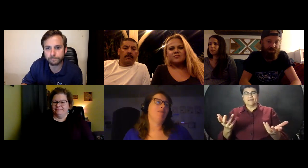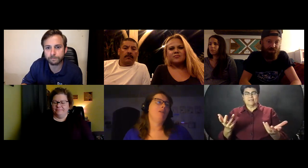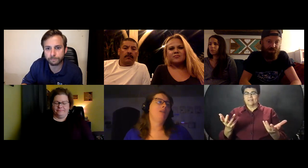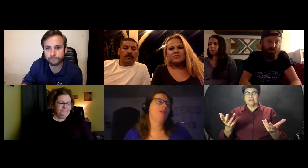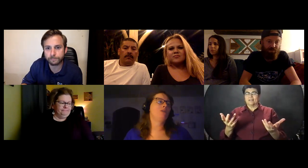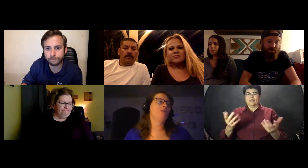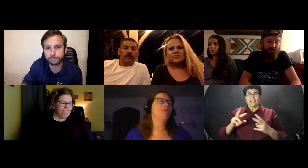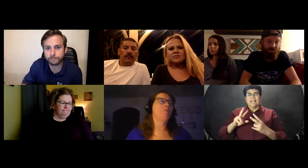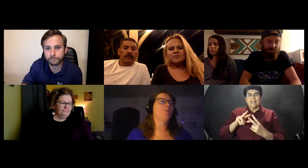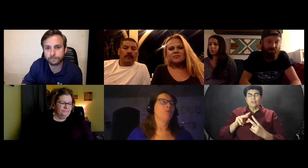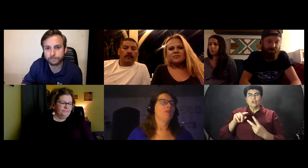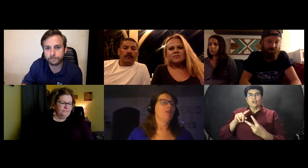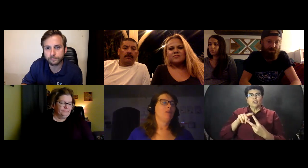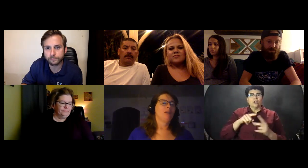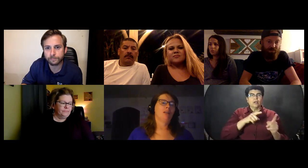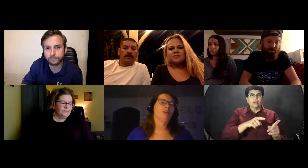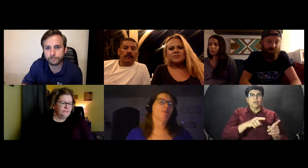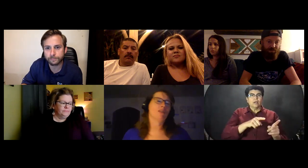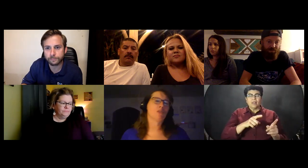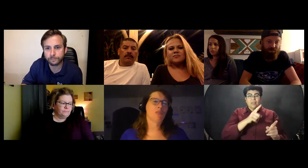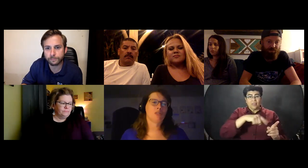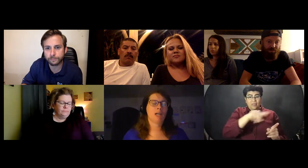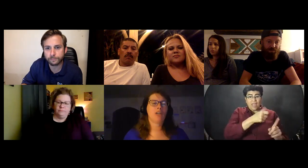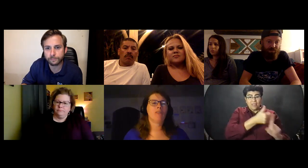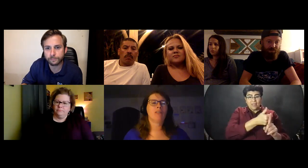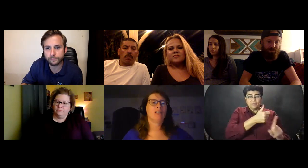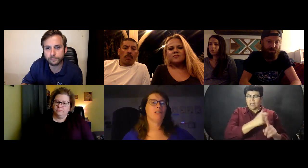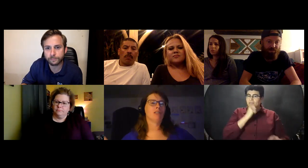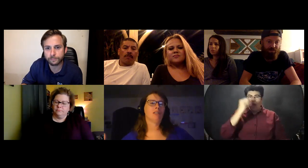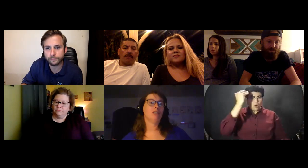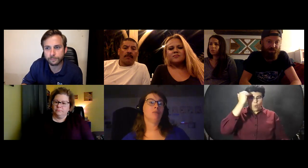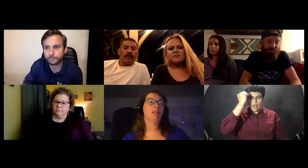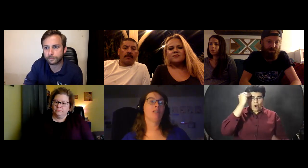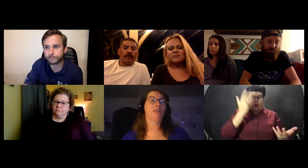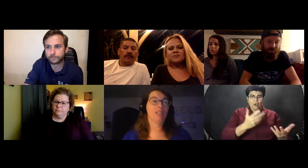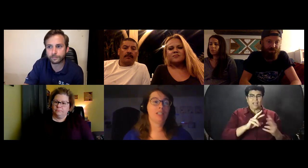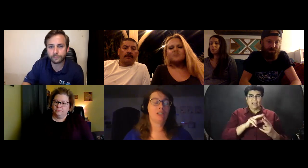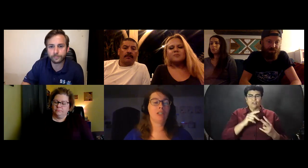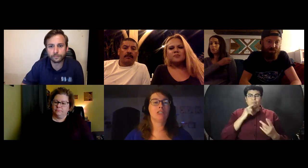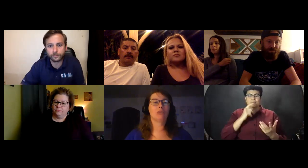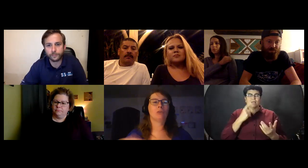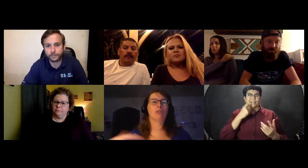either they themselves weren't aware of it